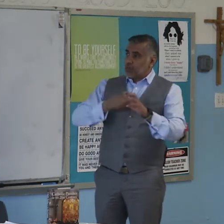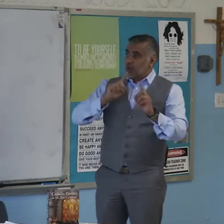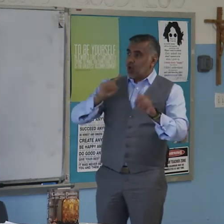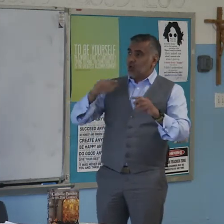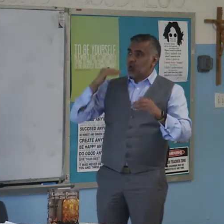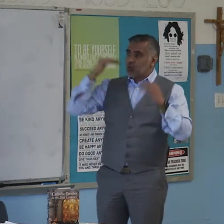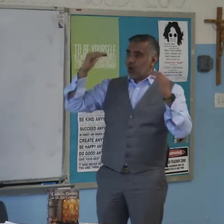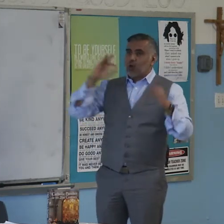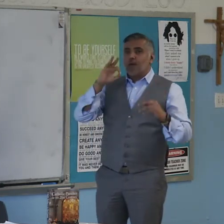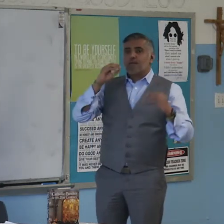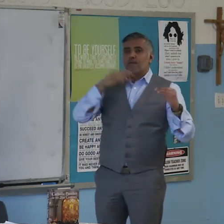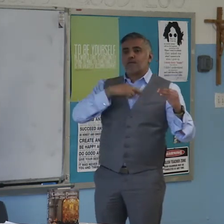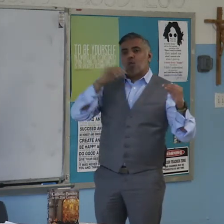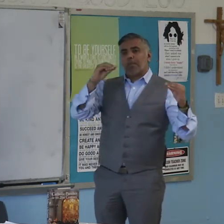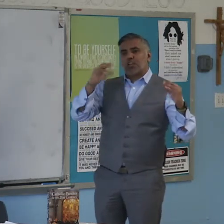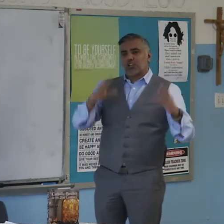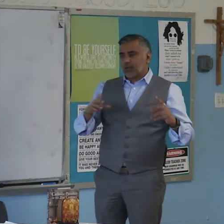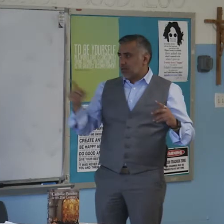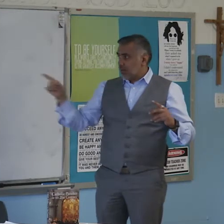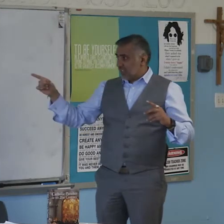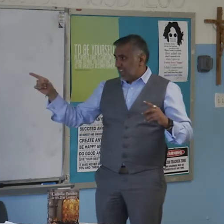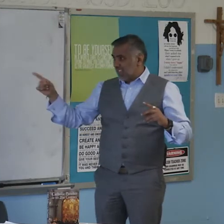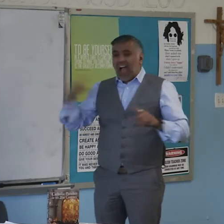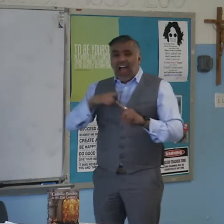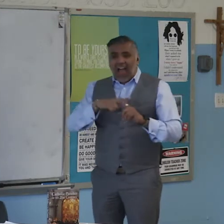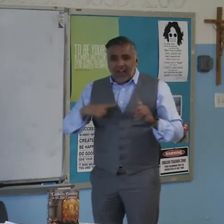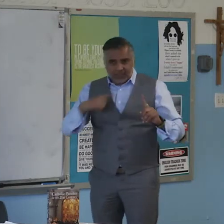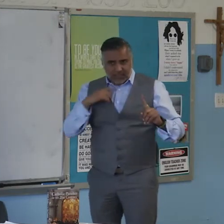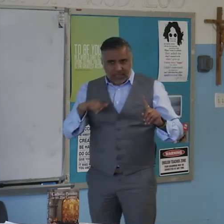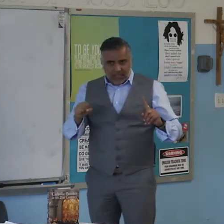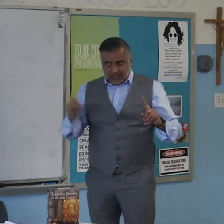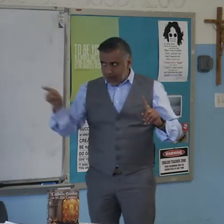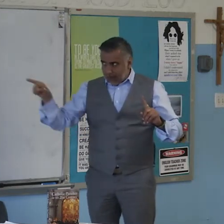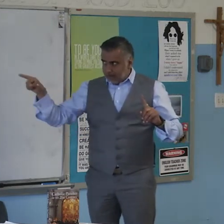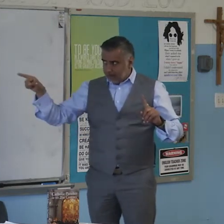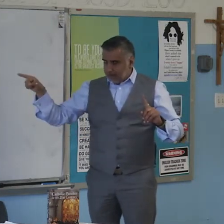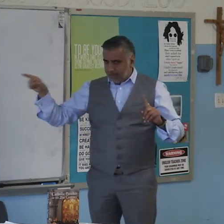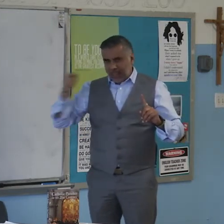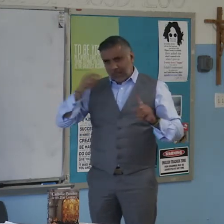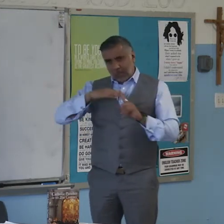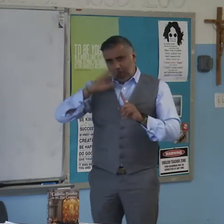Now we get down to about just over half saying yes, and then on the yellow, and I should